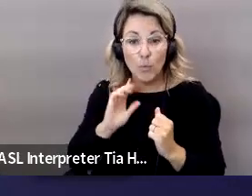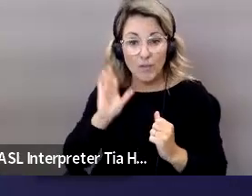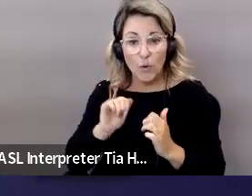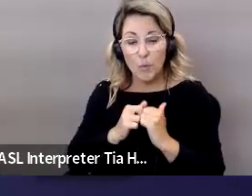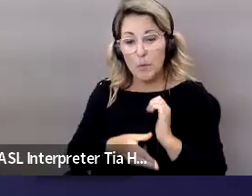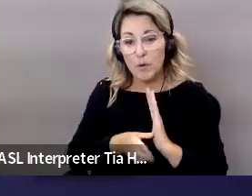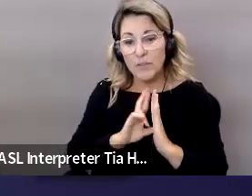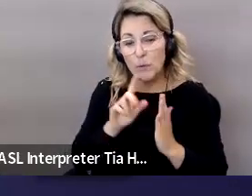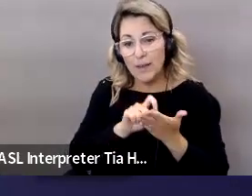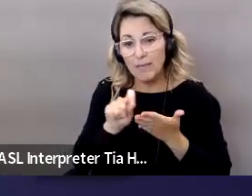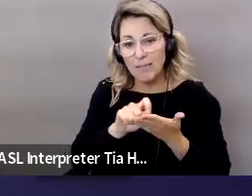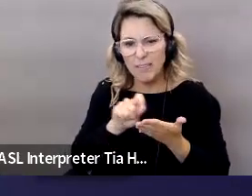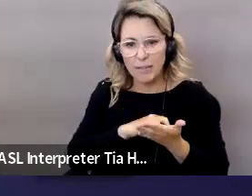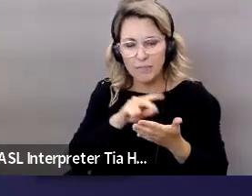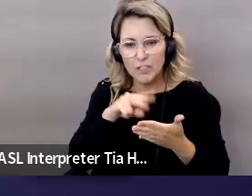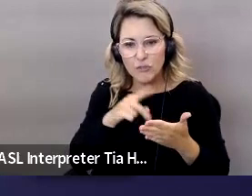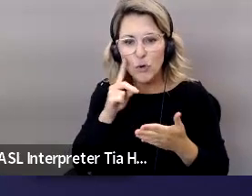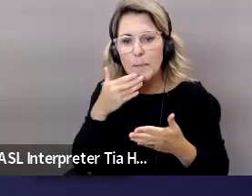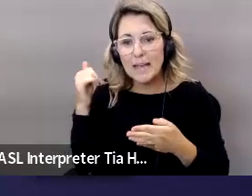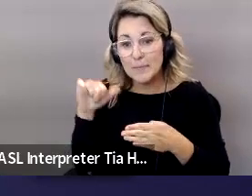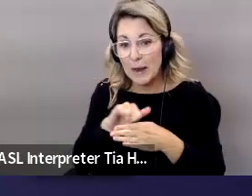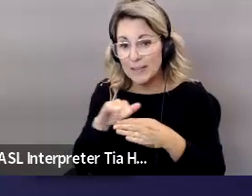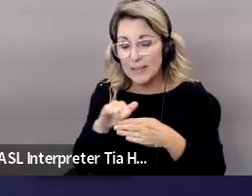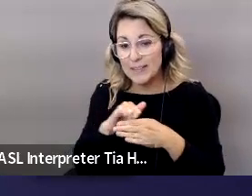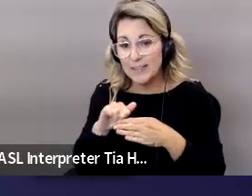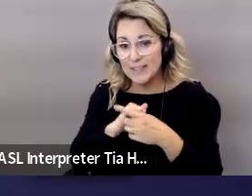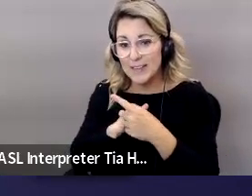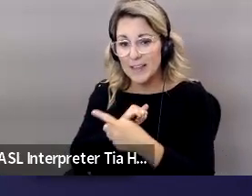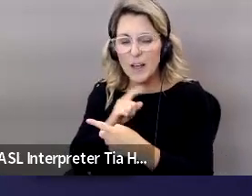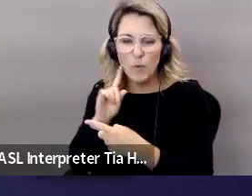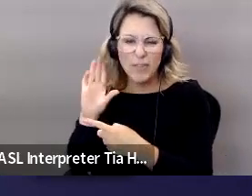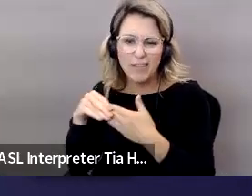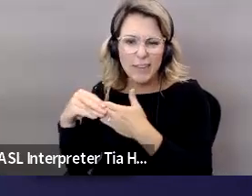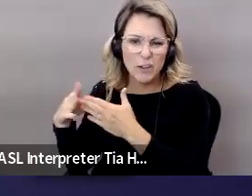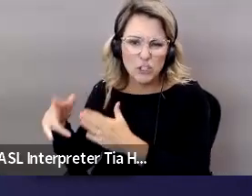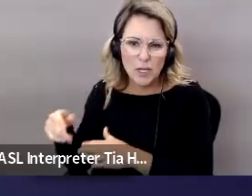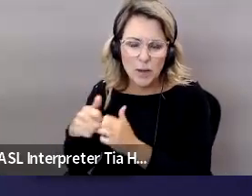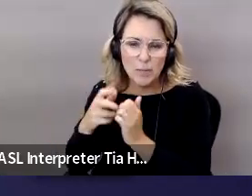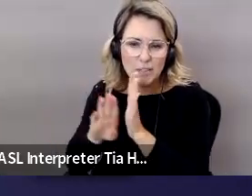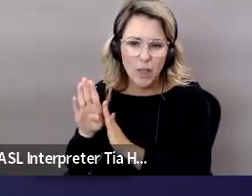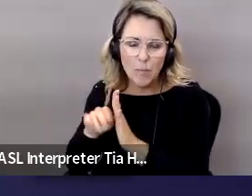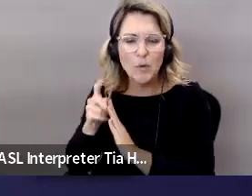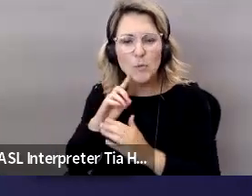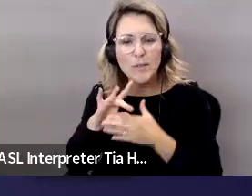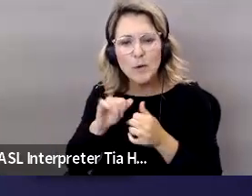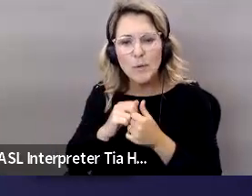practices in leadership development related to Autism and other neurodevelopmental disabilities